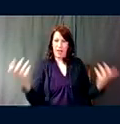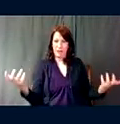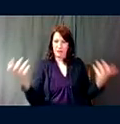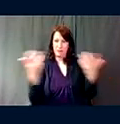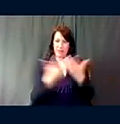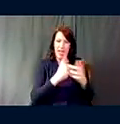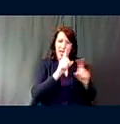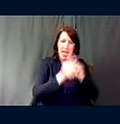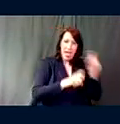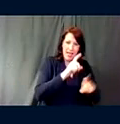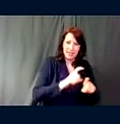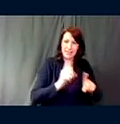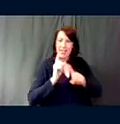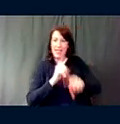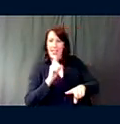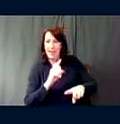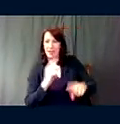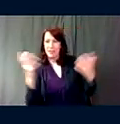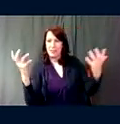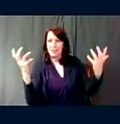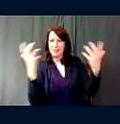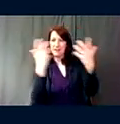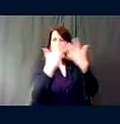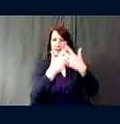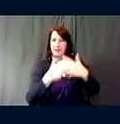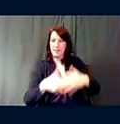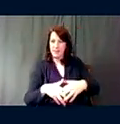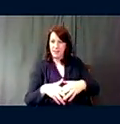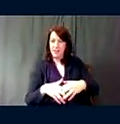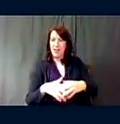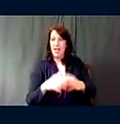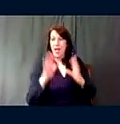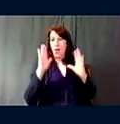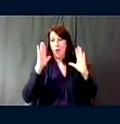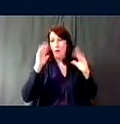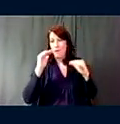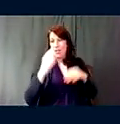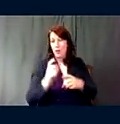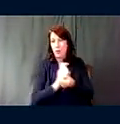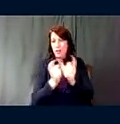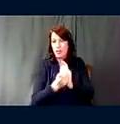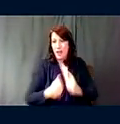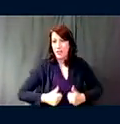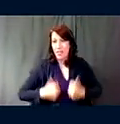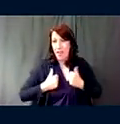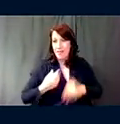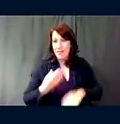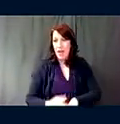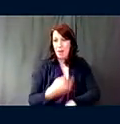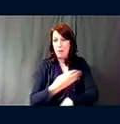WE MELD THE TWO, ASK QUESTIONS, ANSWER QUESTIONS, AND HOPEFULLY WE CHANGE LIVES AND IMPROVE